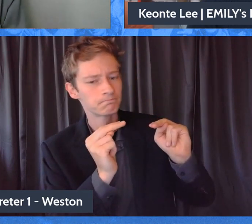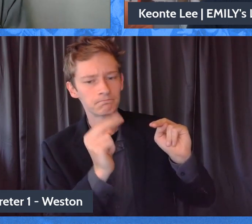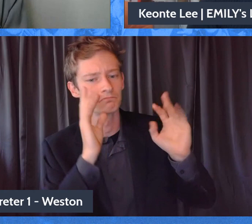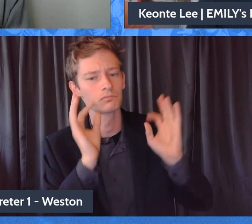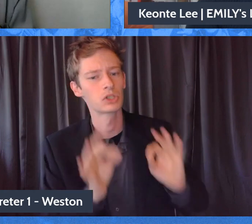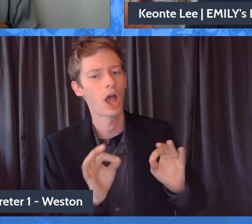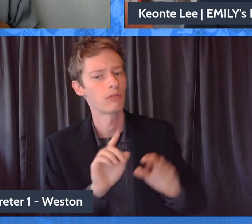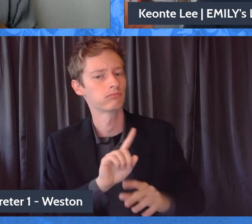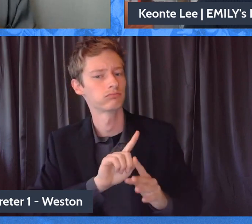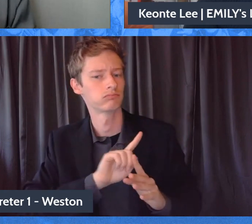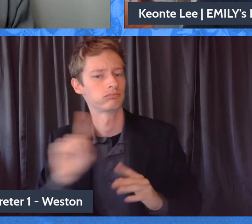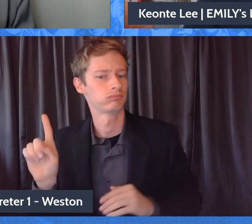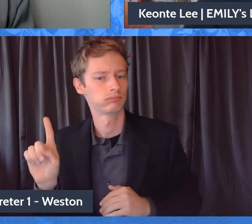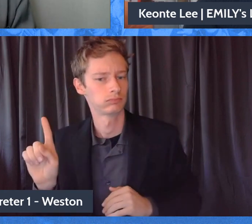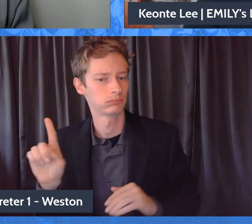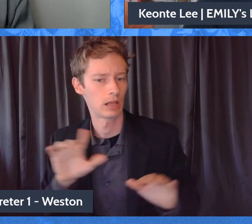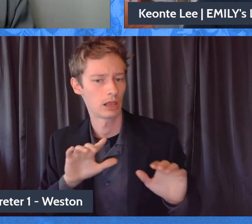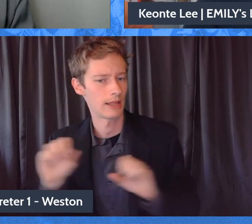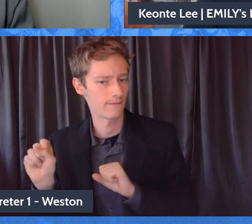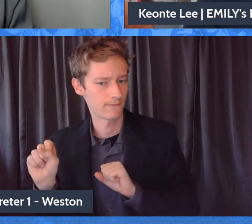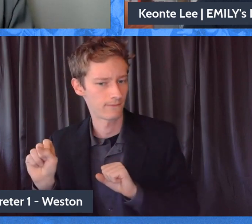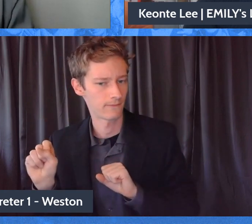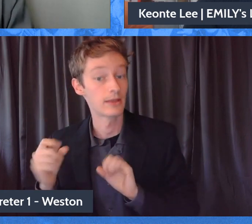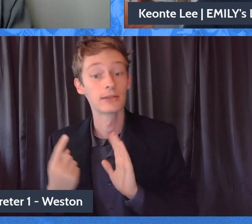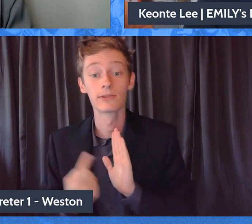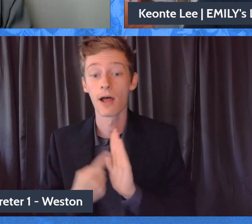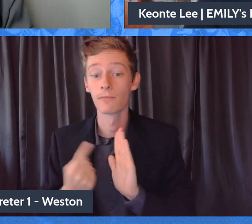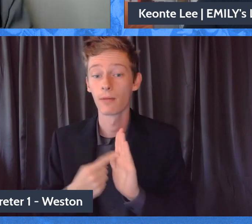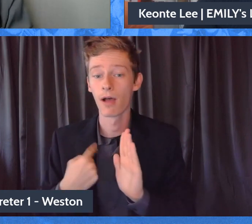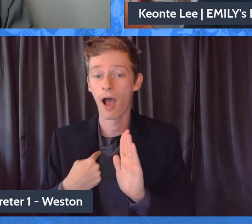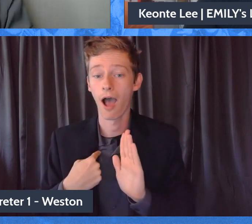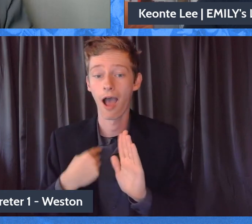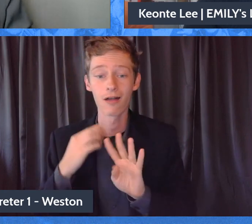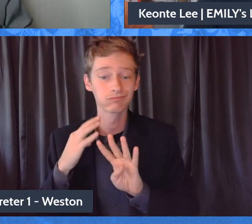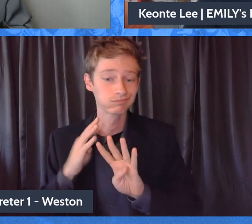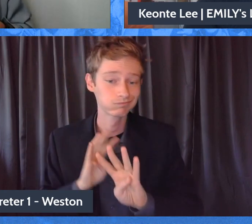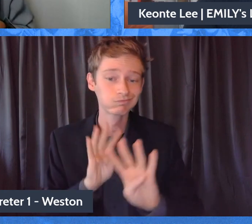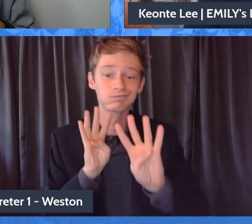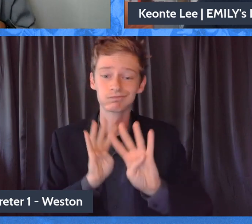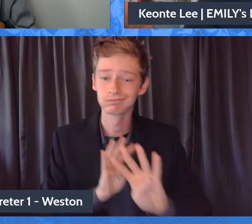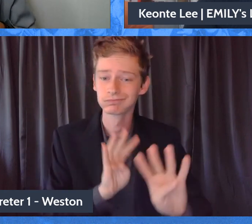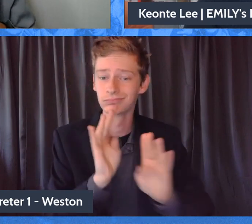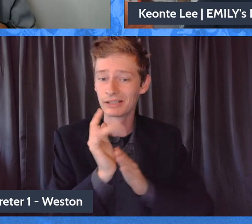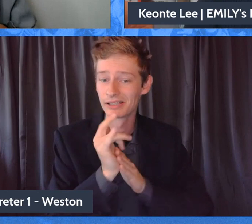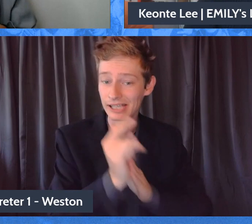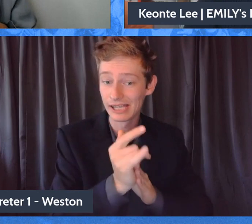to lead the march from the front, but also understood that I could be